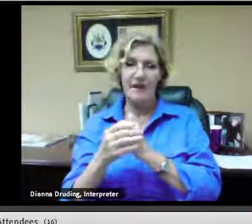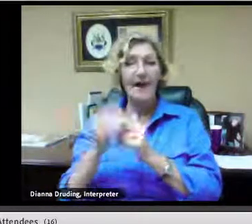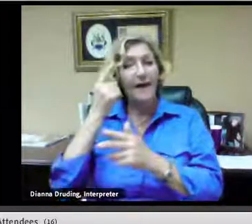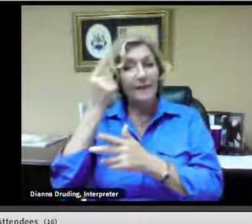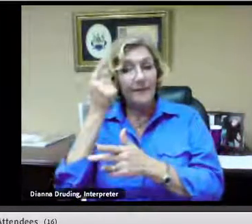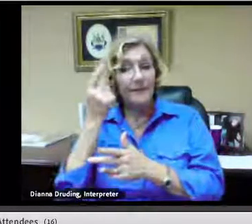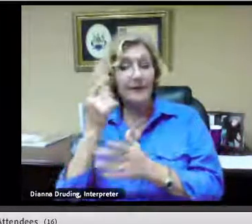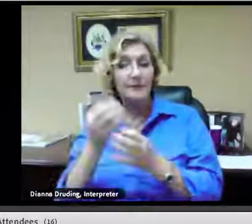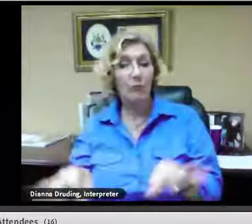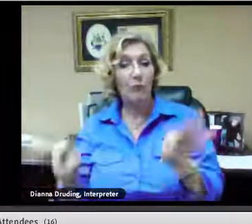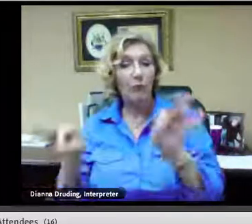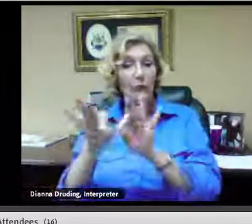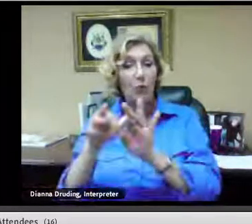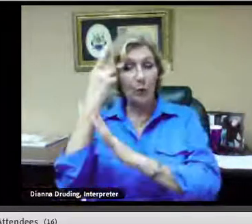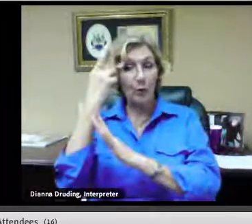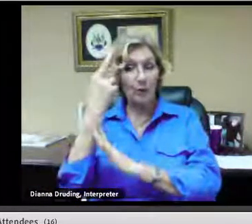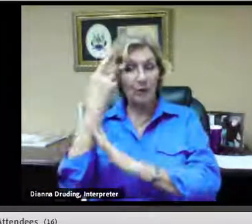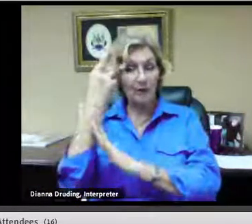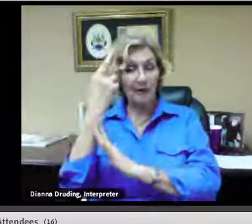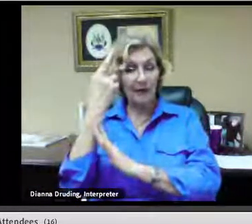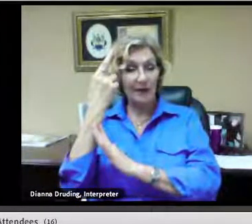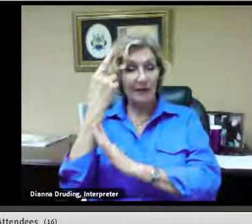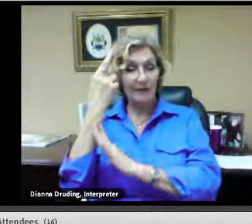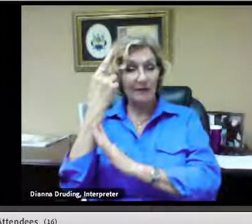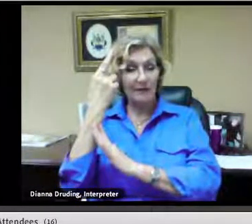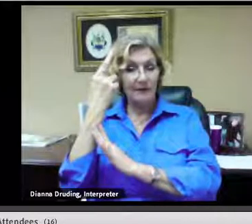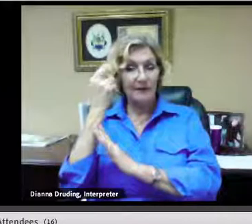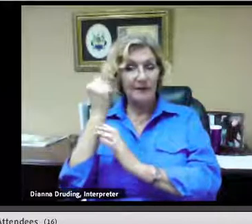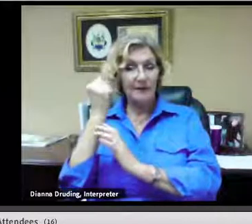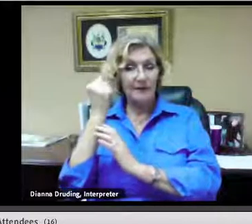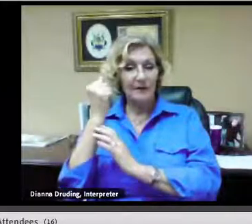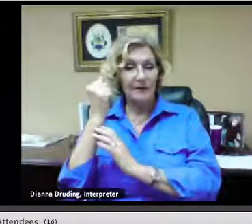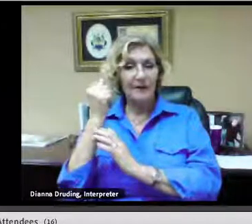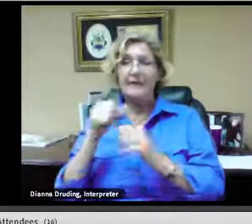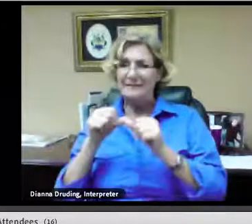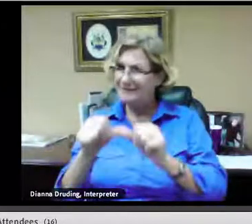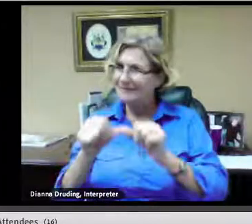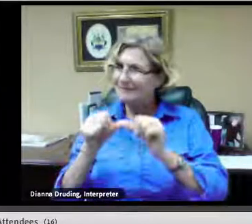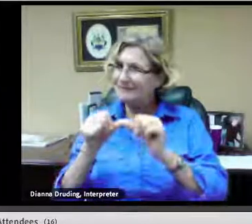that it's an ongoing and complicated learning process.